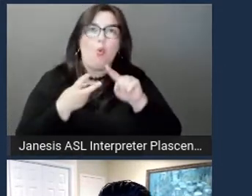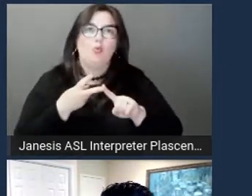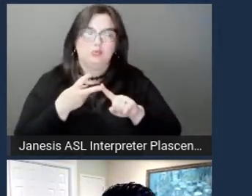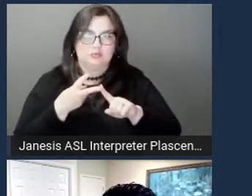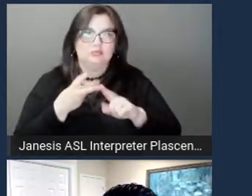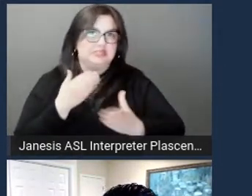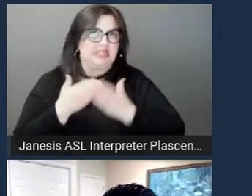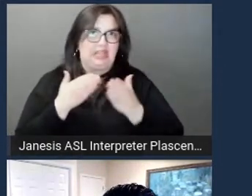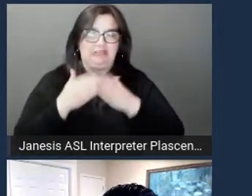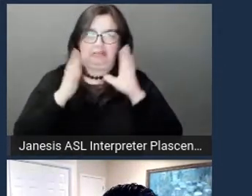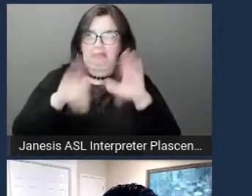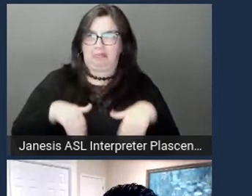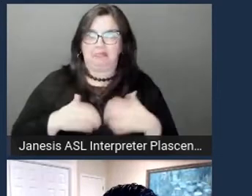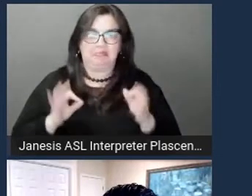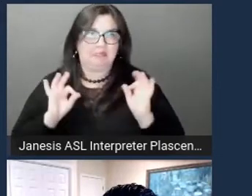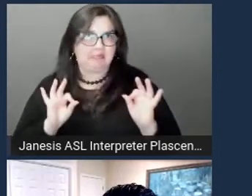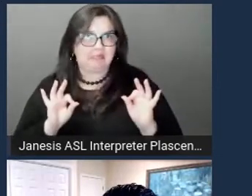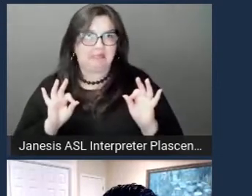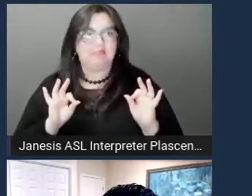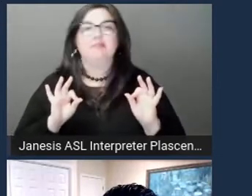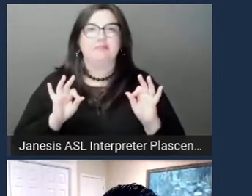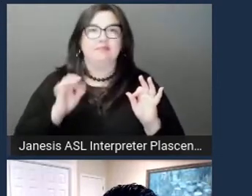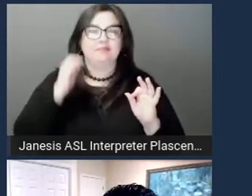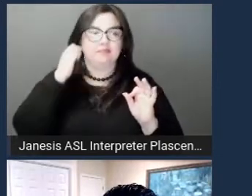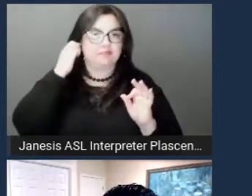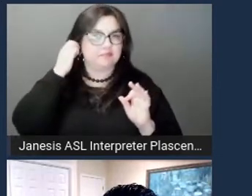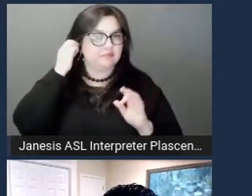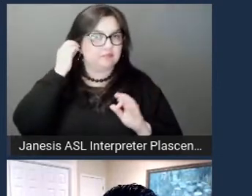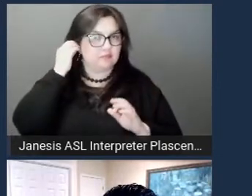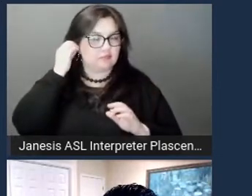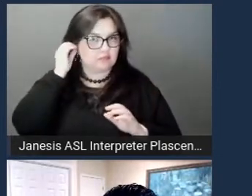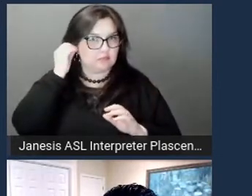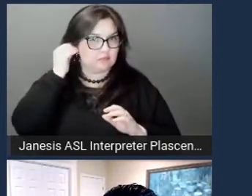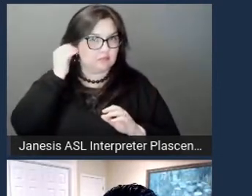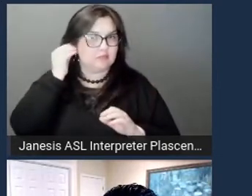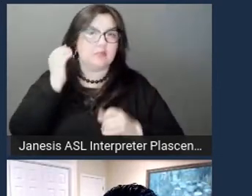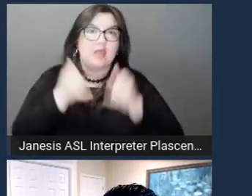So, with that, the last preference here,